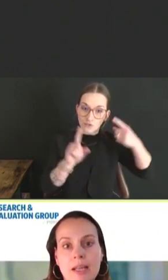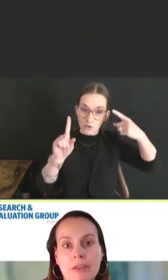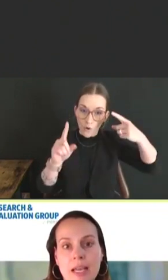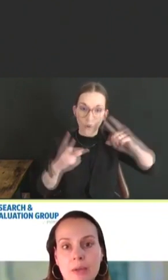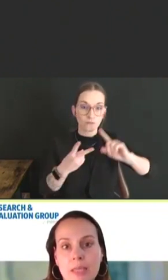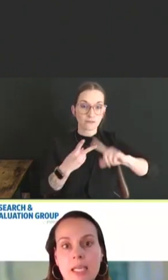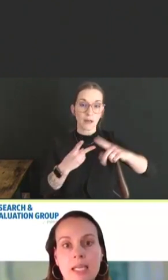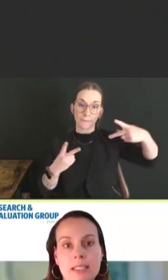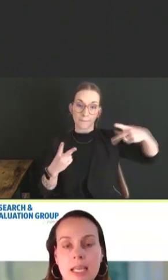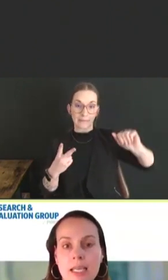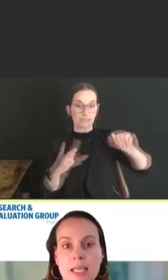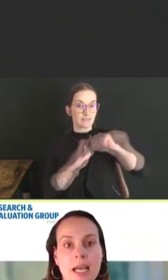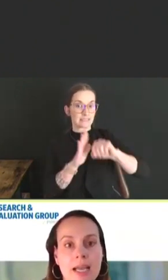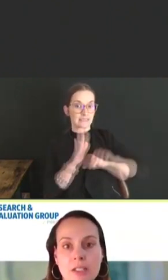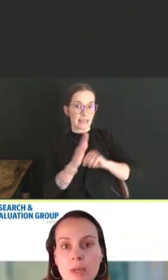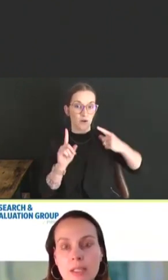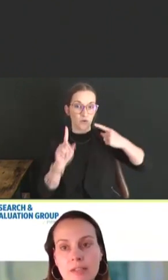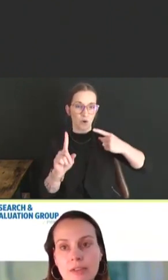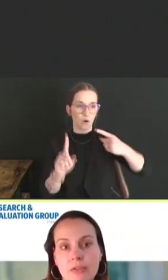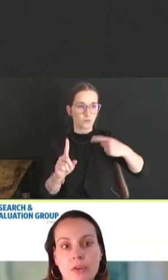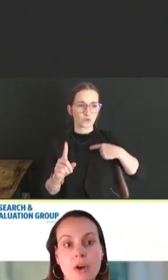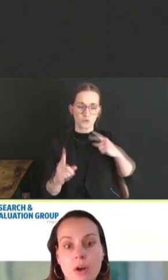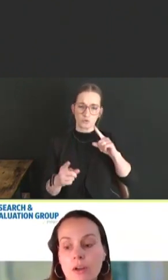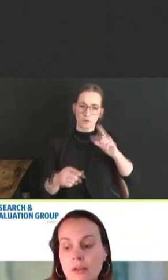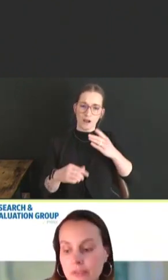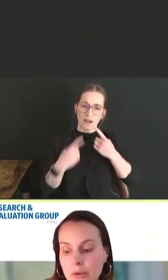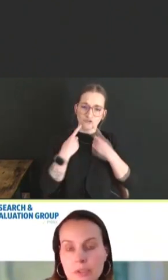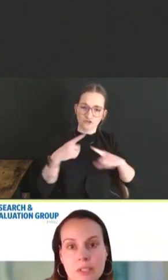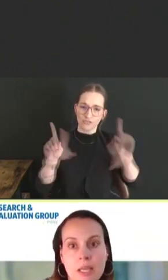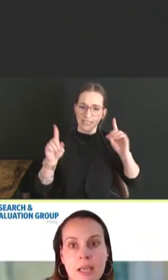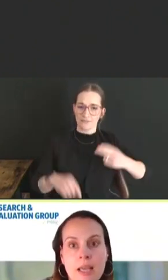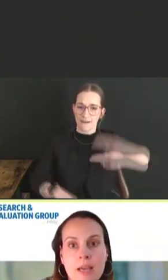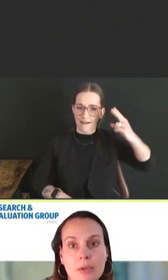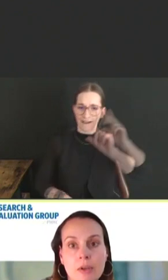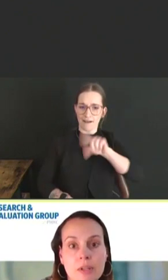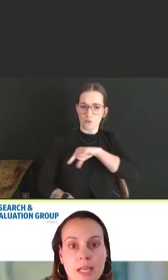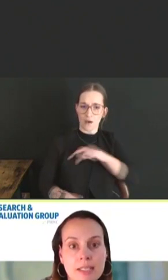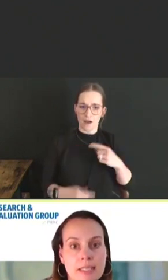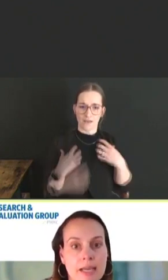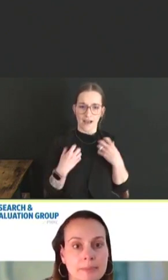health equity and obtaining the highest quality of health for all folx. If we go to the next slide,